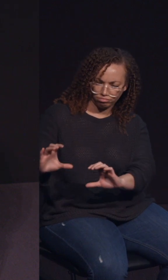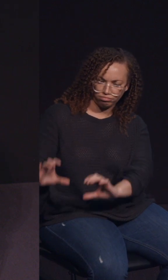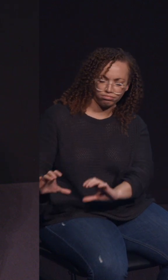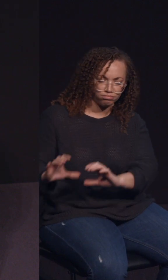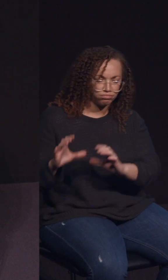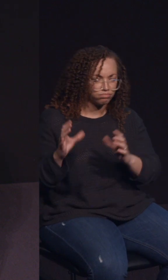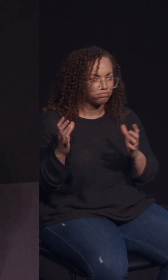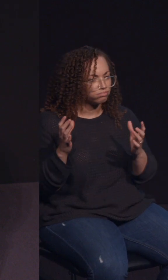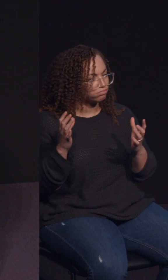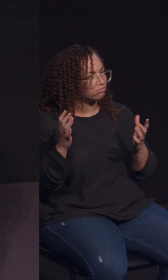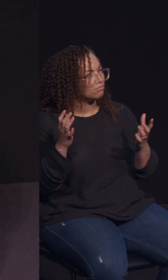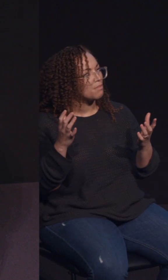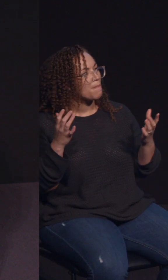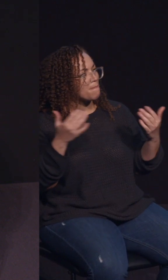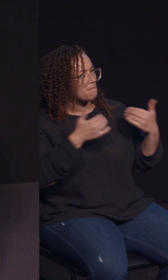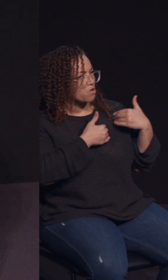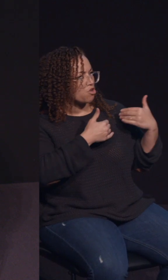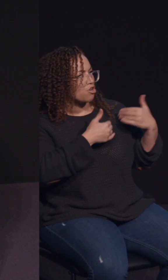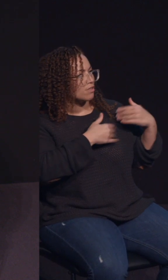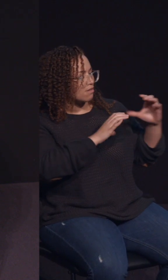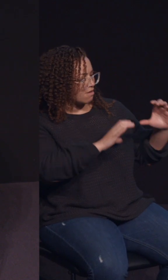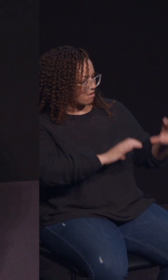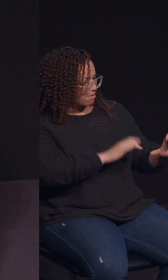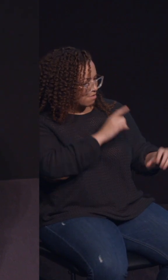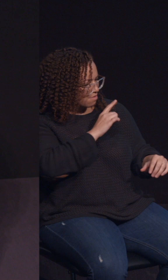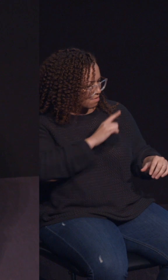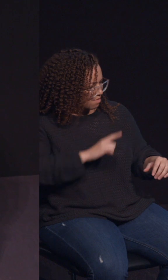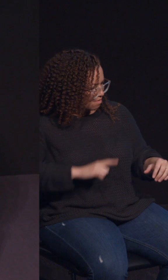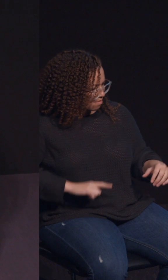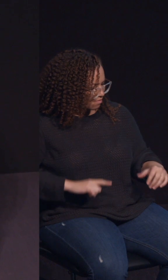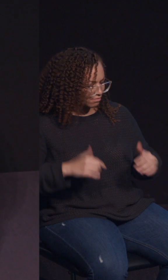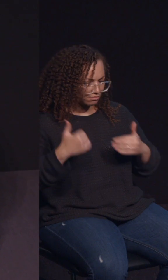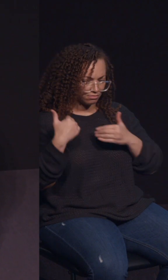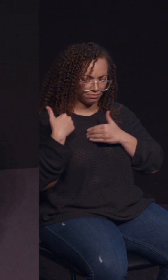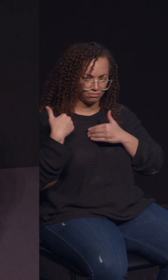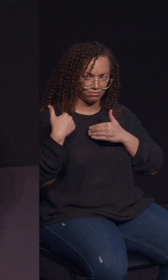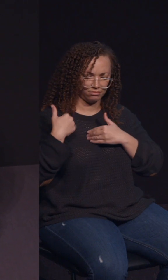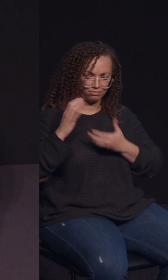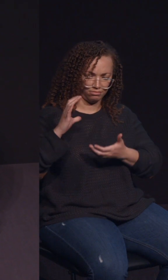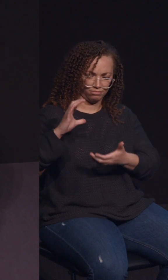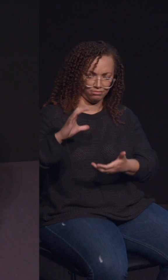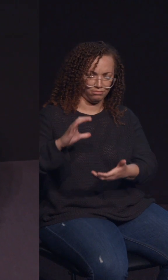Burdens down, Lord